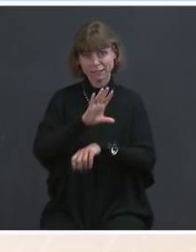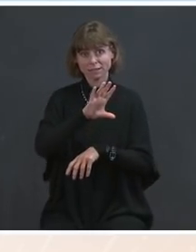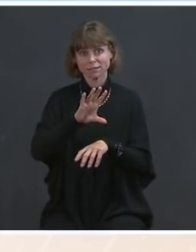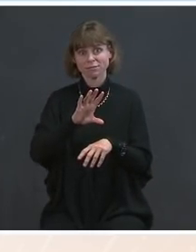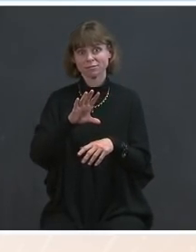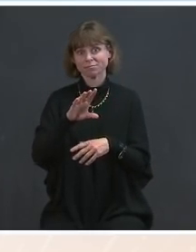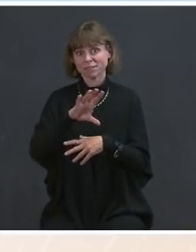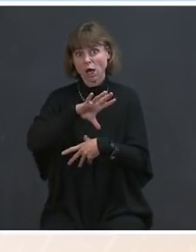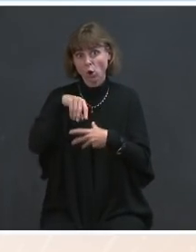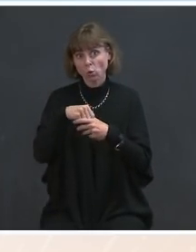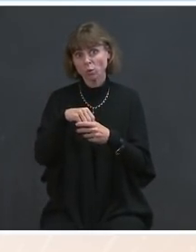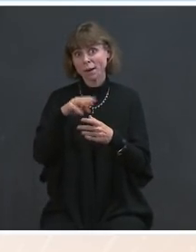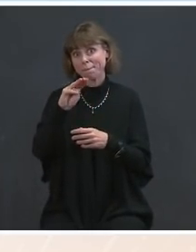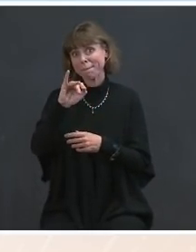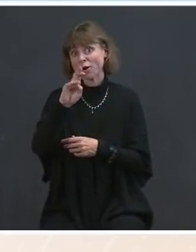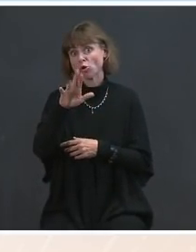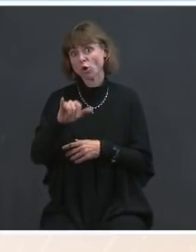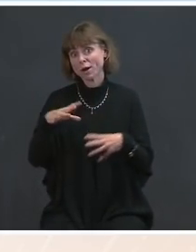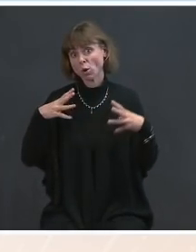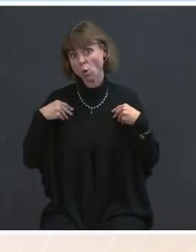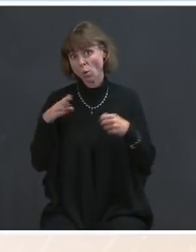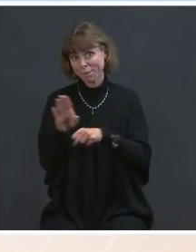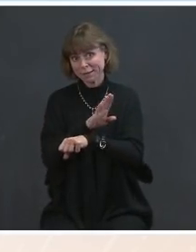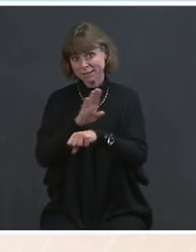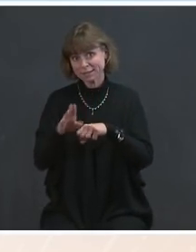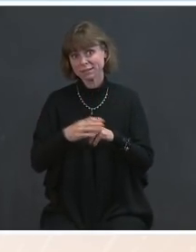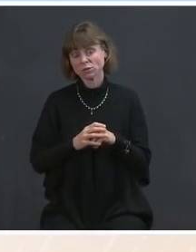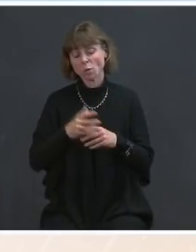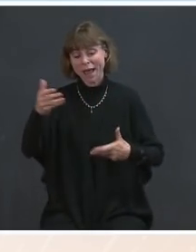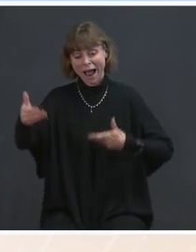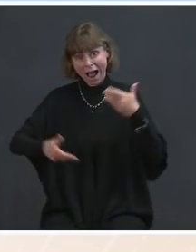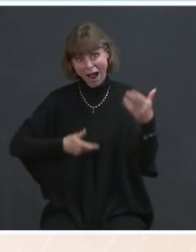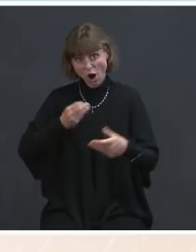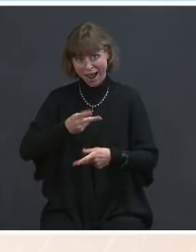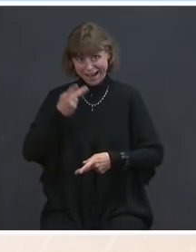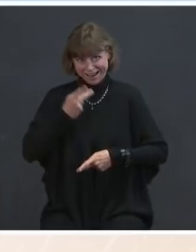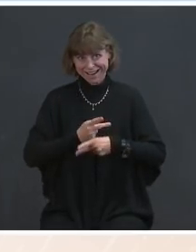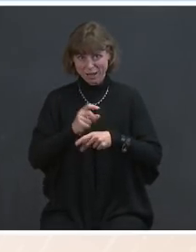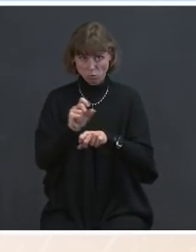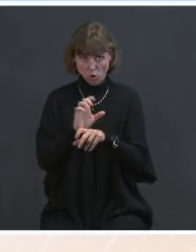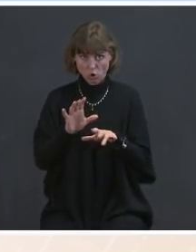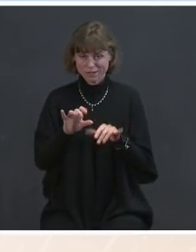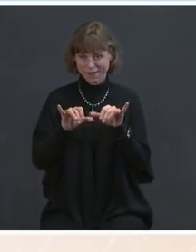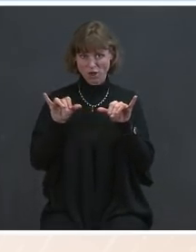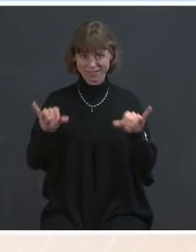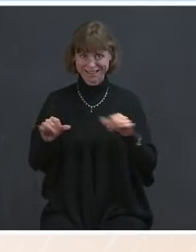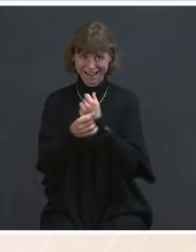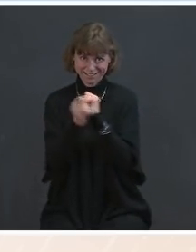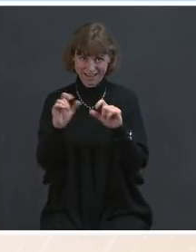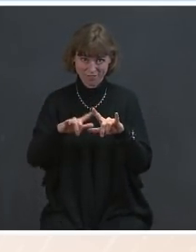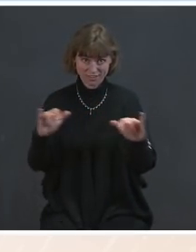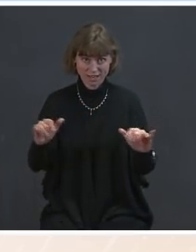so they can rehire and retain workers while keeping them safe. The Vice President and Second Gentleman will be in Denver,